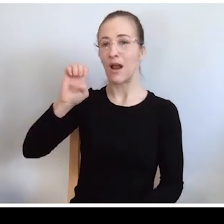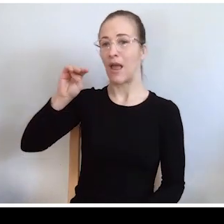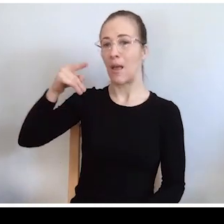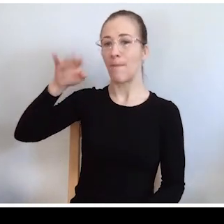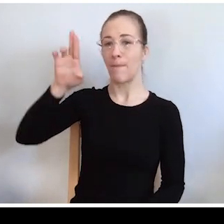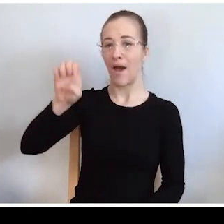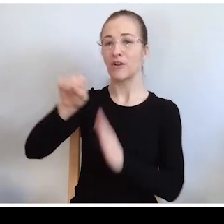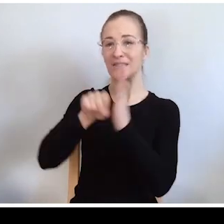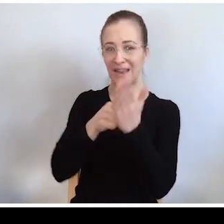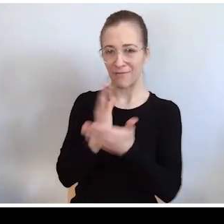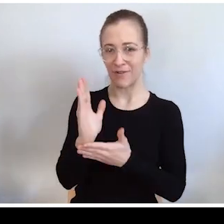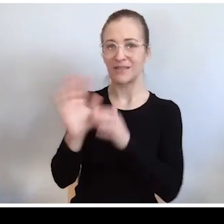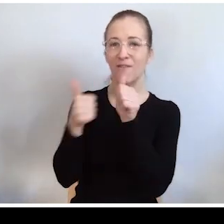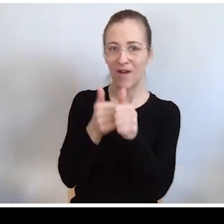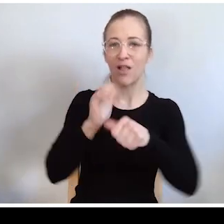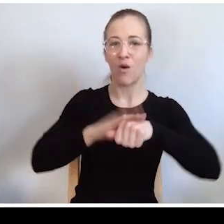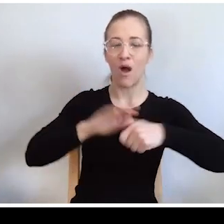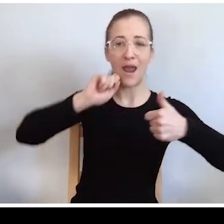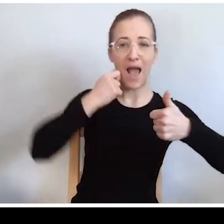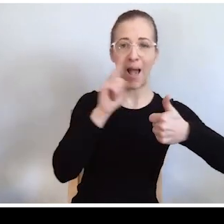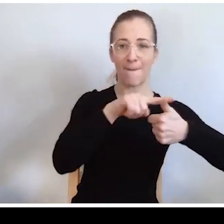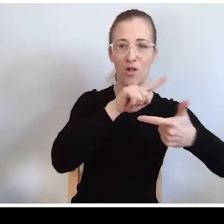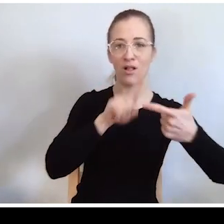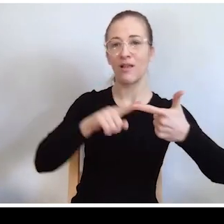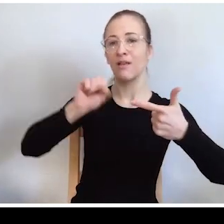follow us on Apple Podcasts, Spotify, and YouTube.